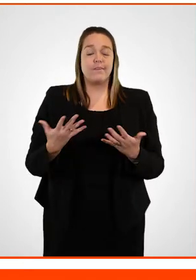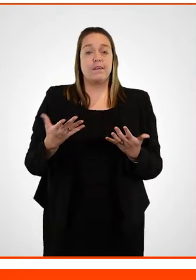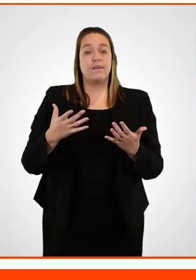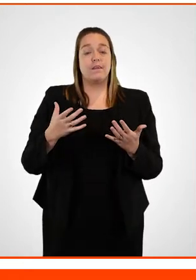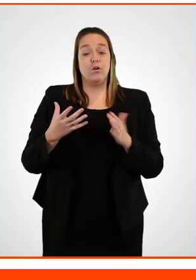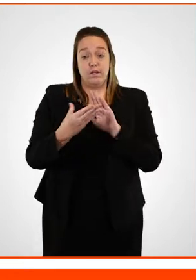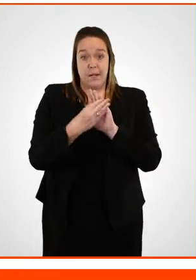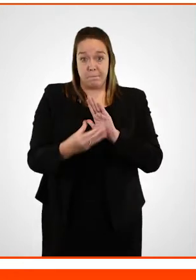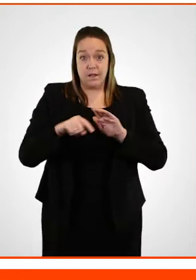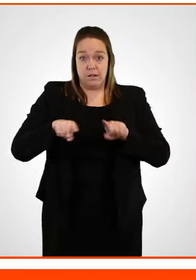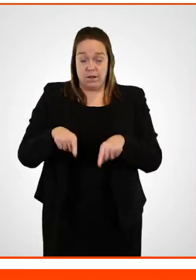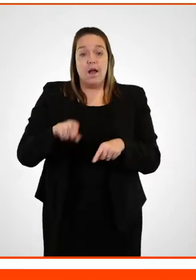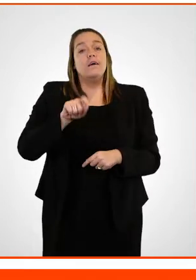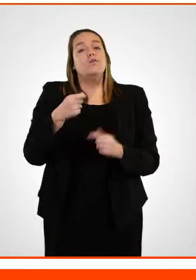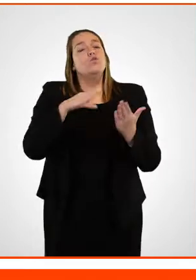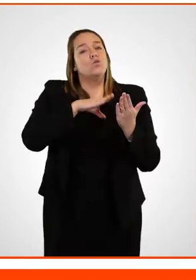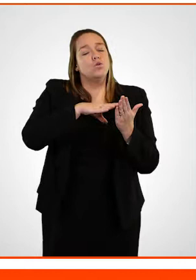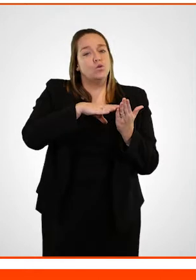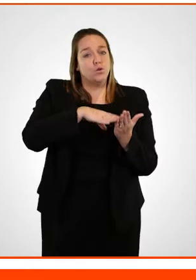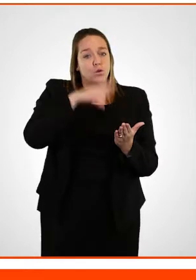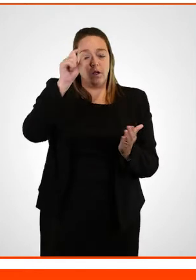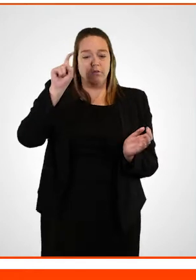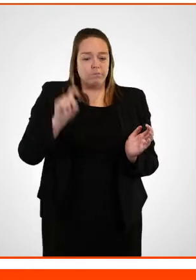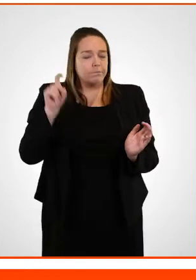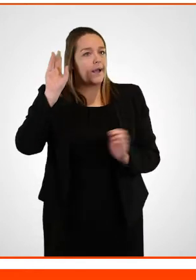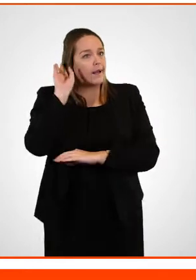And then we're going to have the student replay the recording